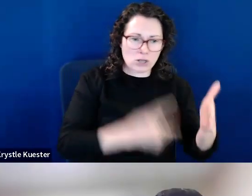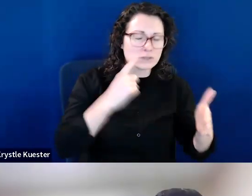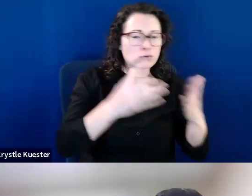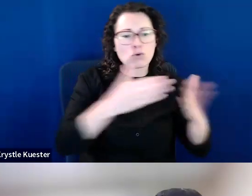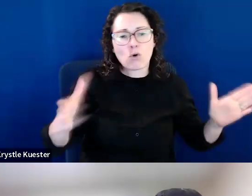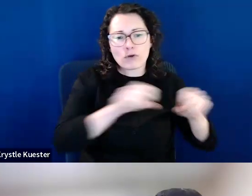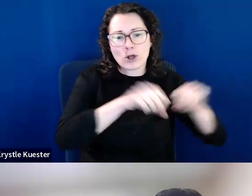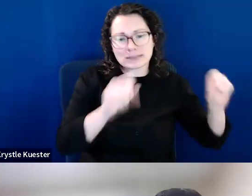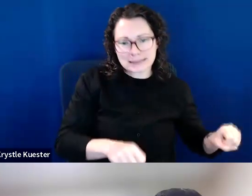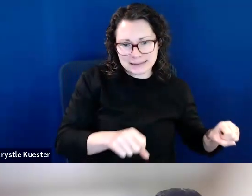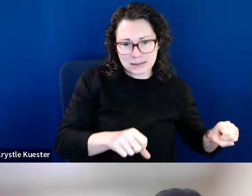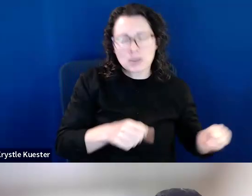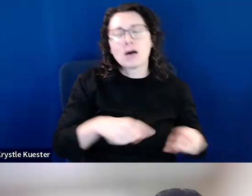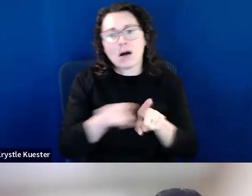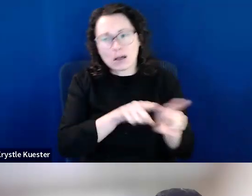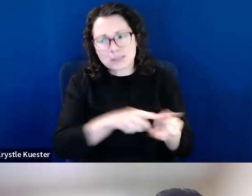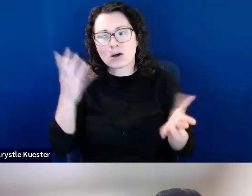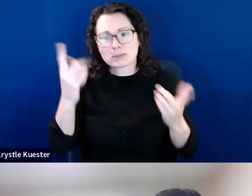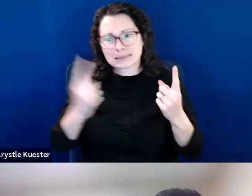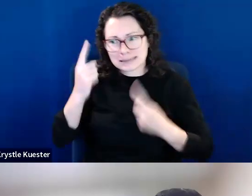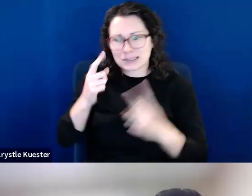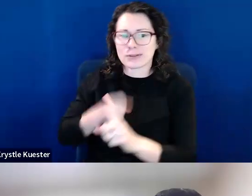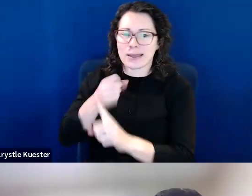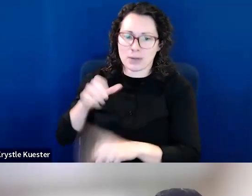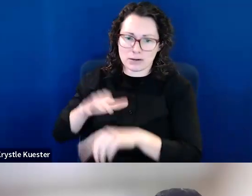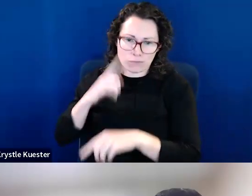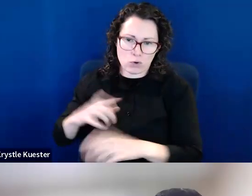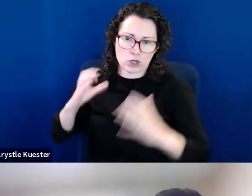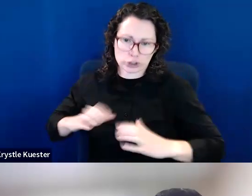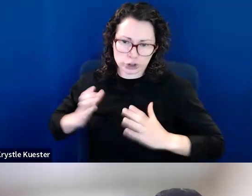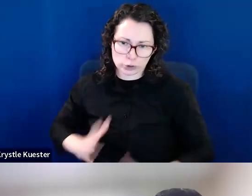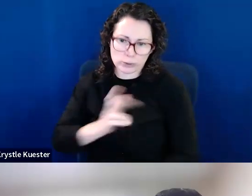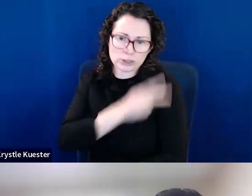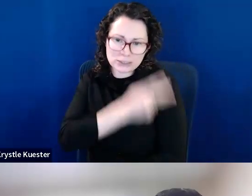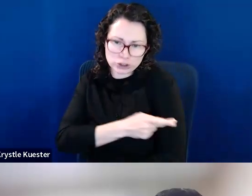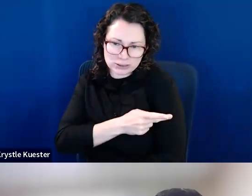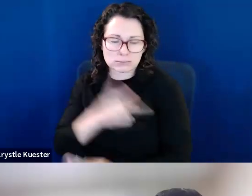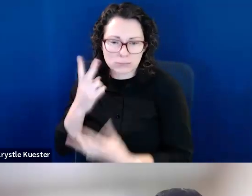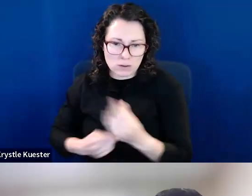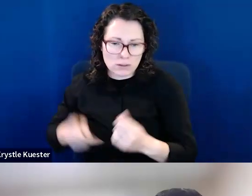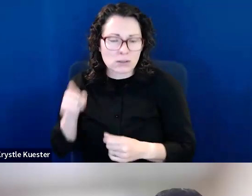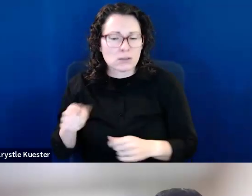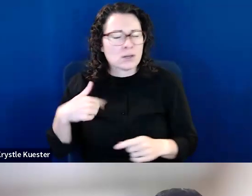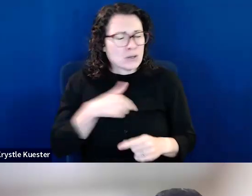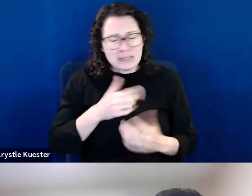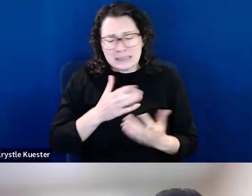system as well as the impact on on consumers and patients. As we navigate the complex issue